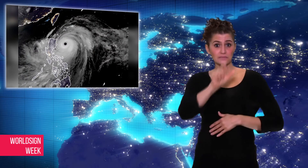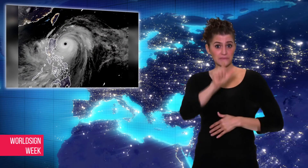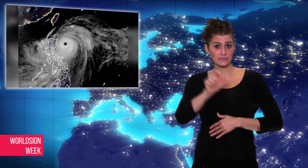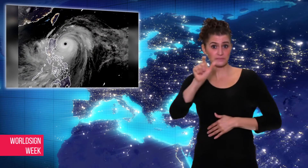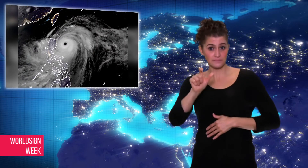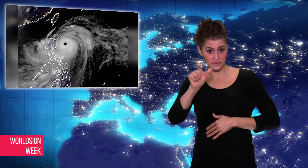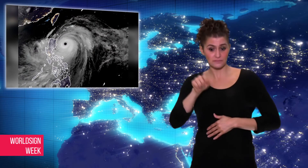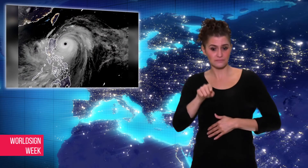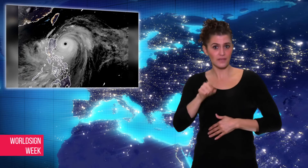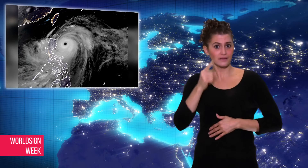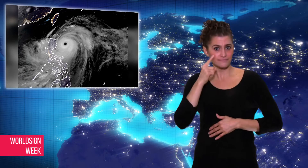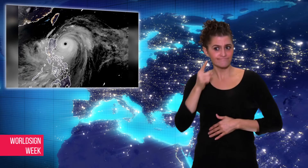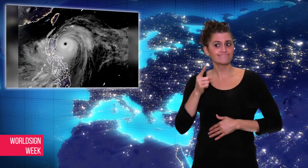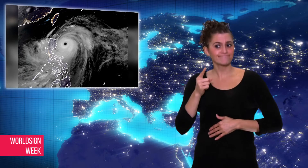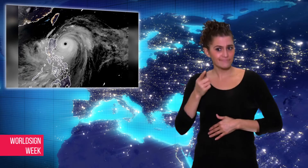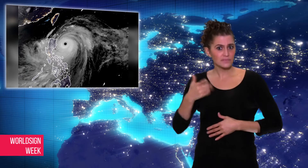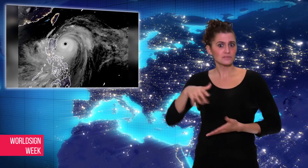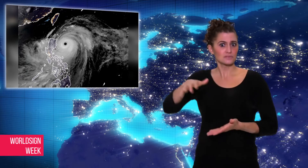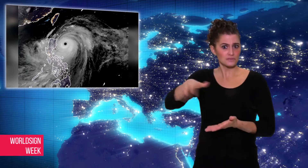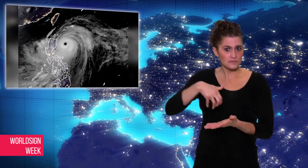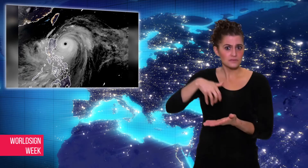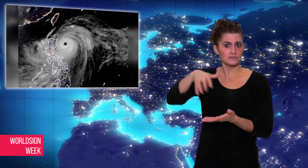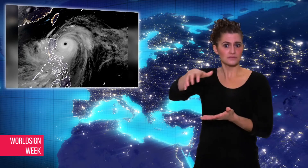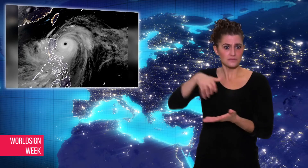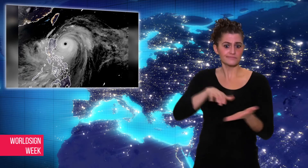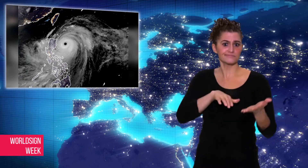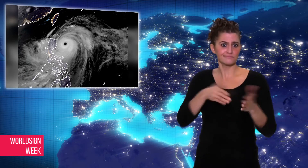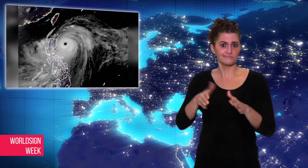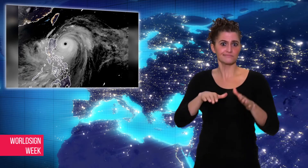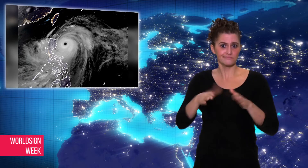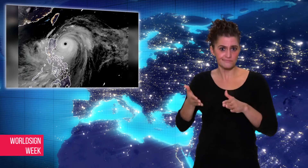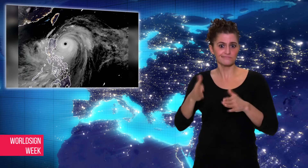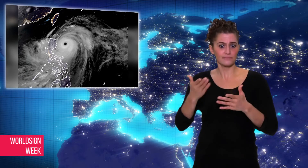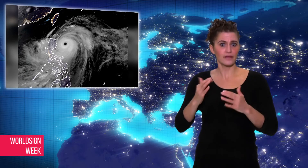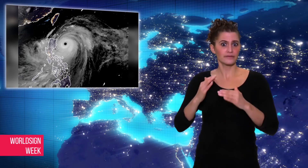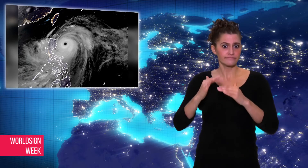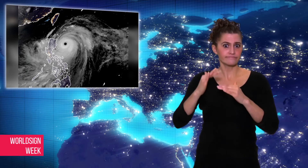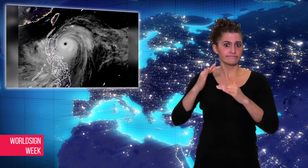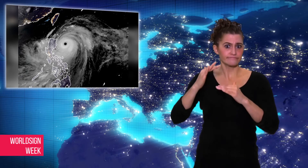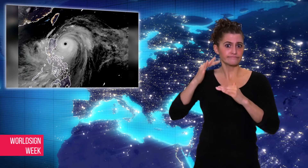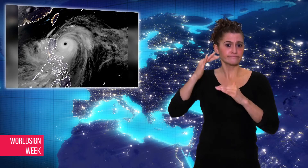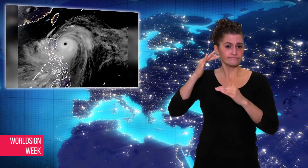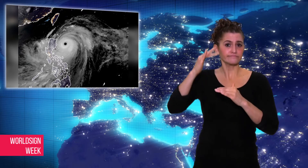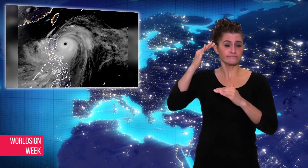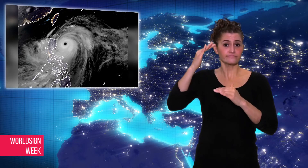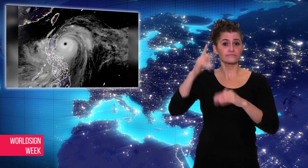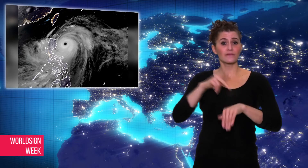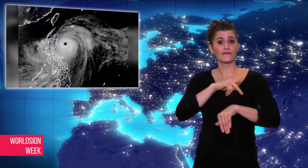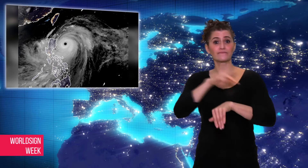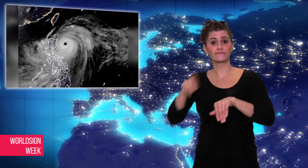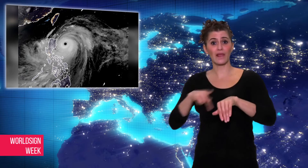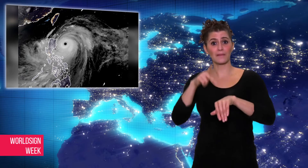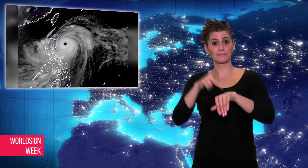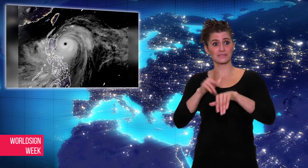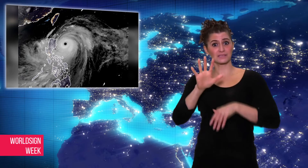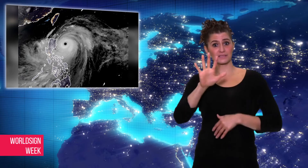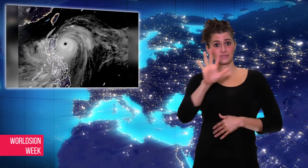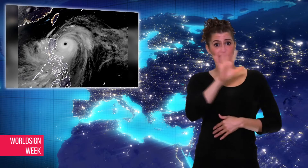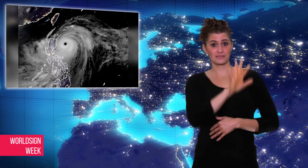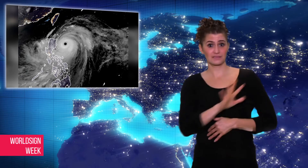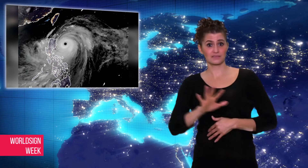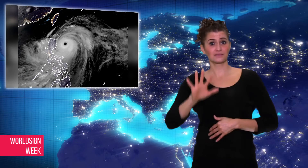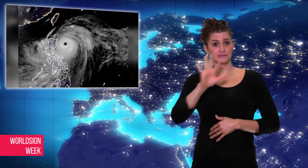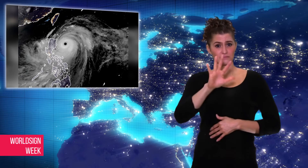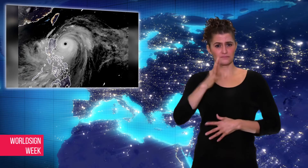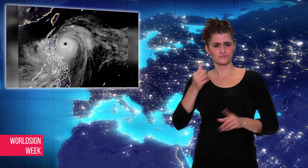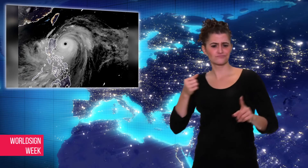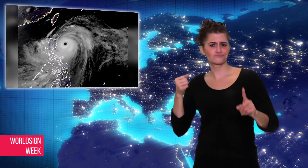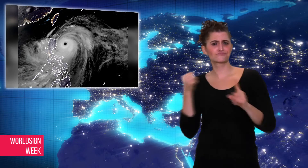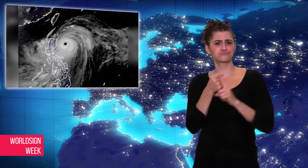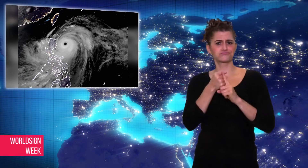at 66 and counting, Typhoon Mangkhut